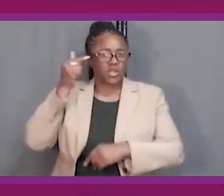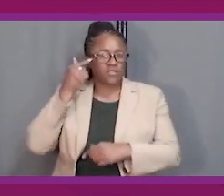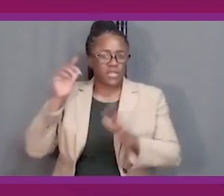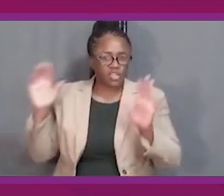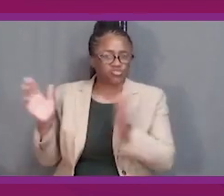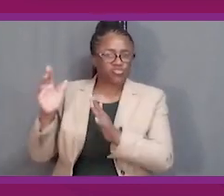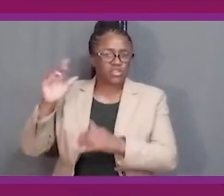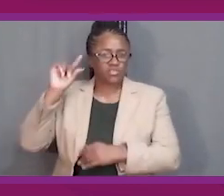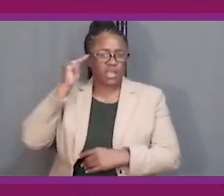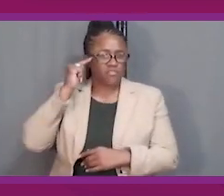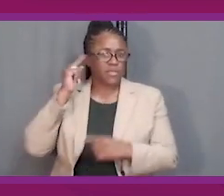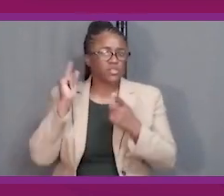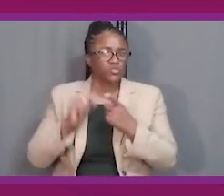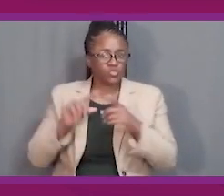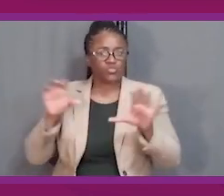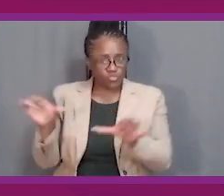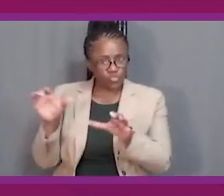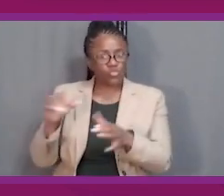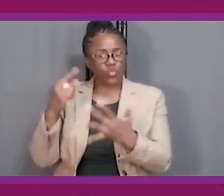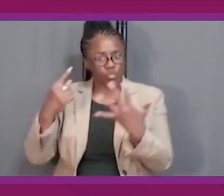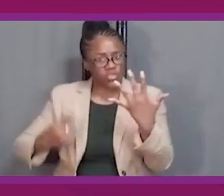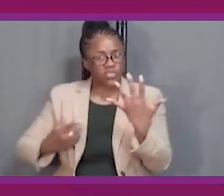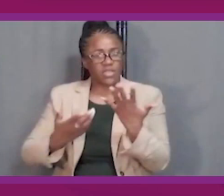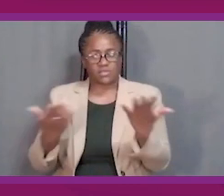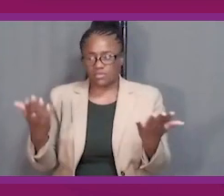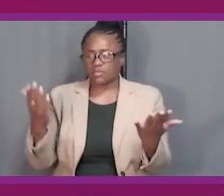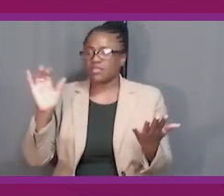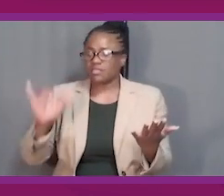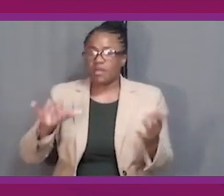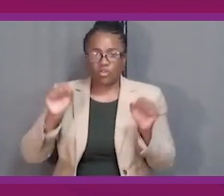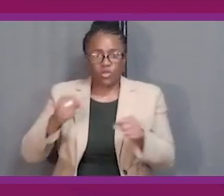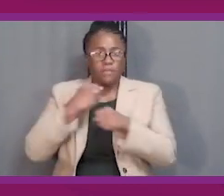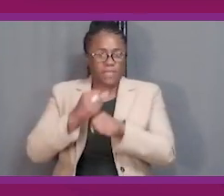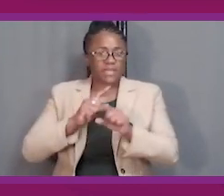disabled people's everyday lives. And that also can help us in the symbolism.